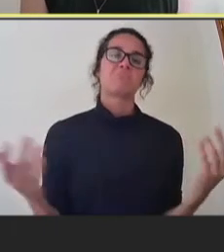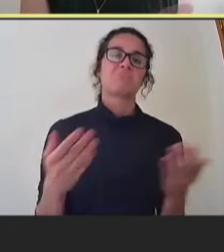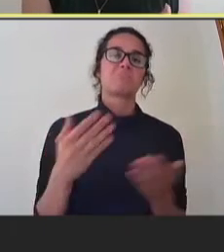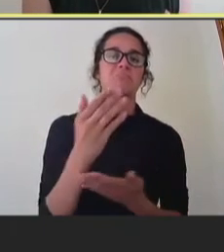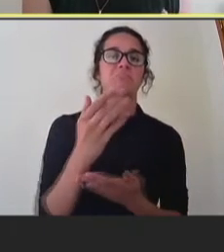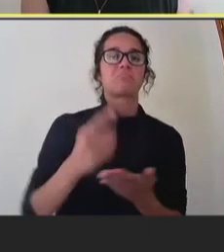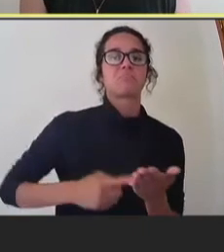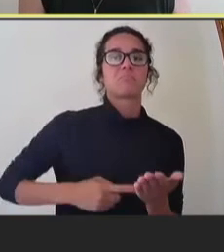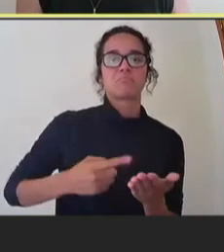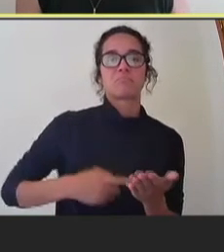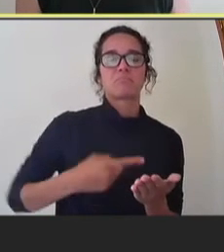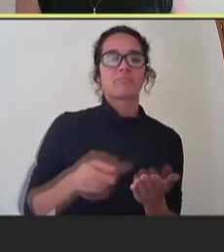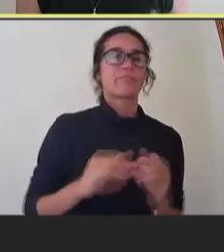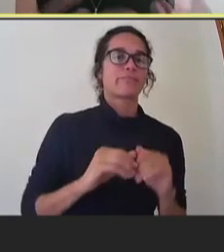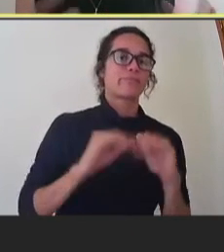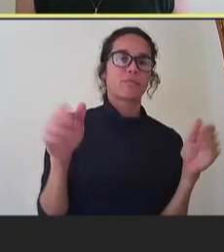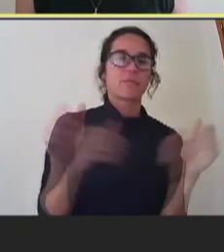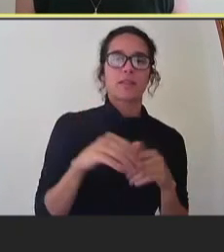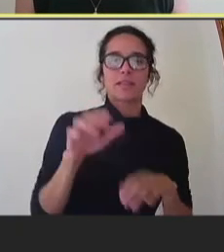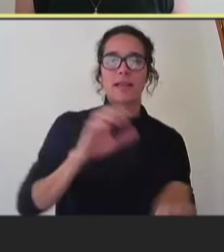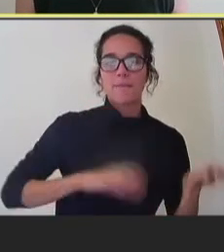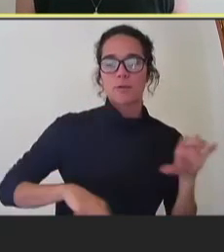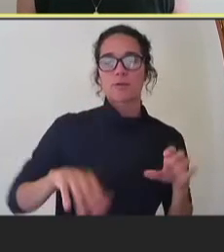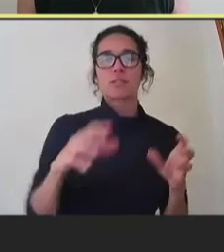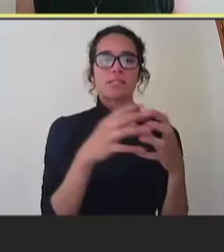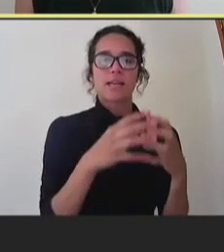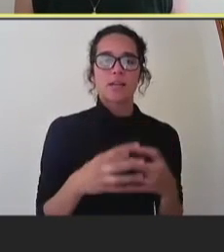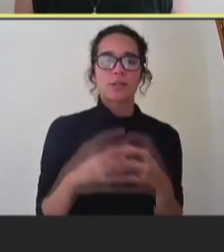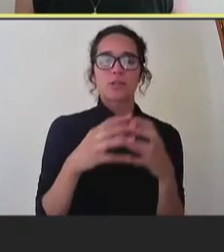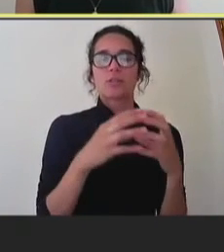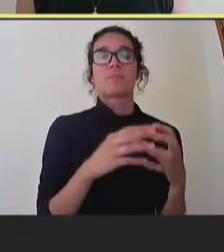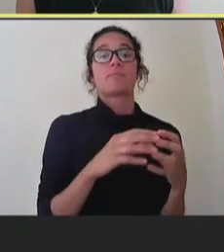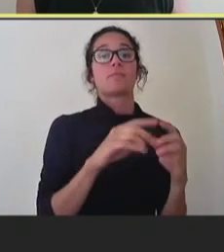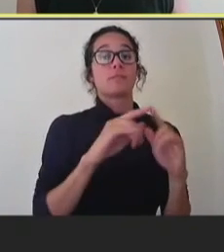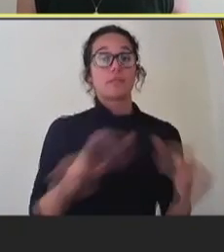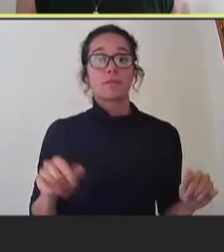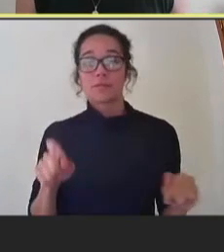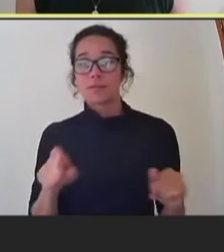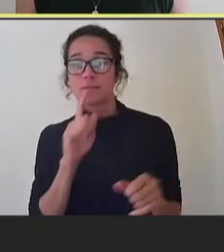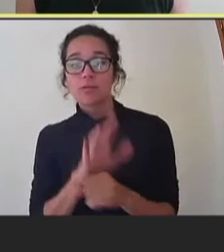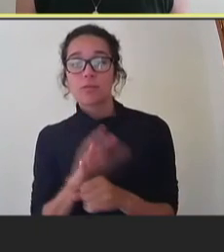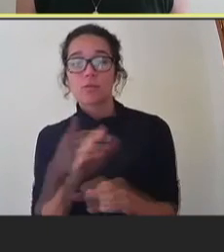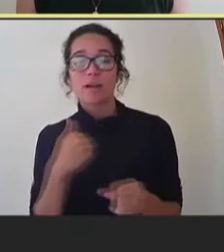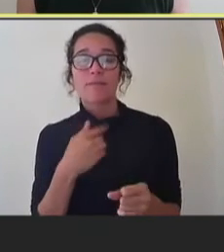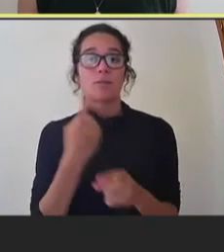cells. But we also need to make sure we've got the right number of vials, stoppers,